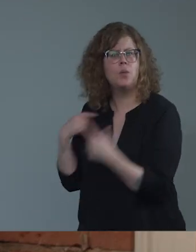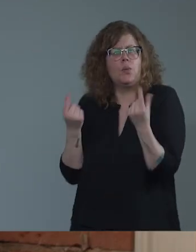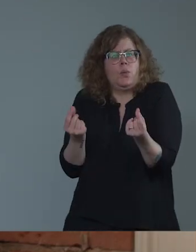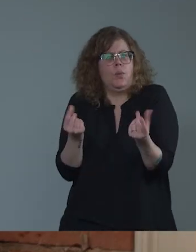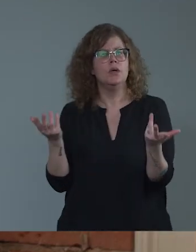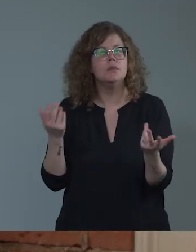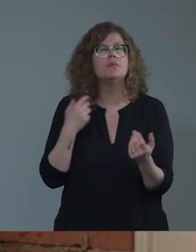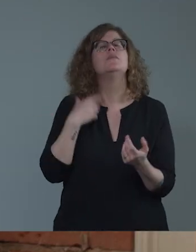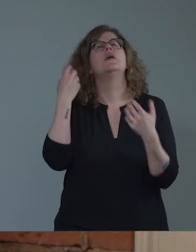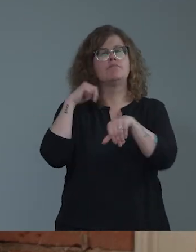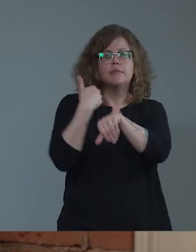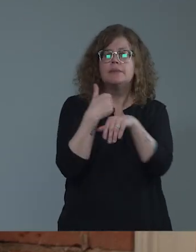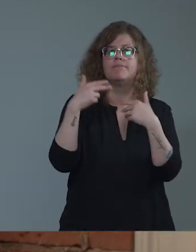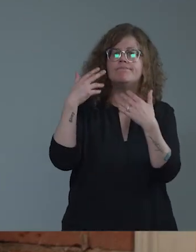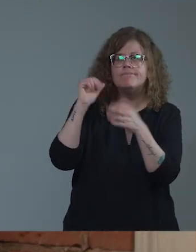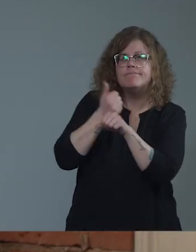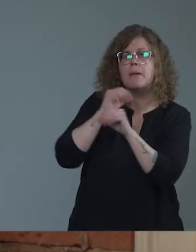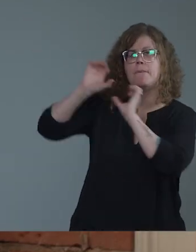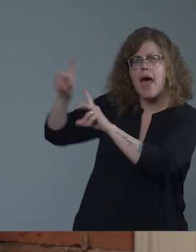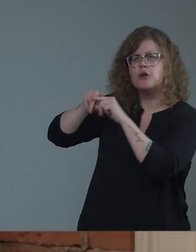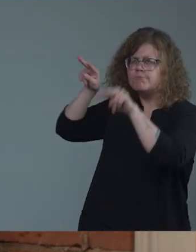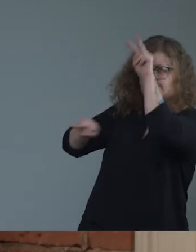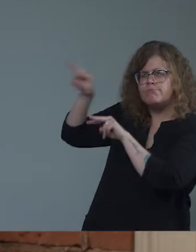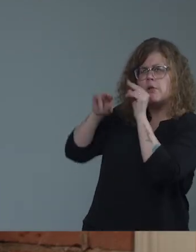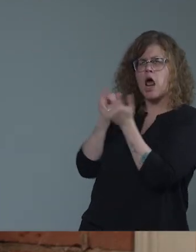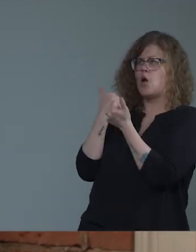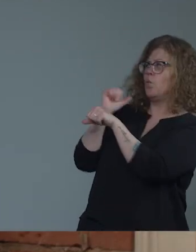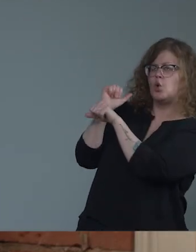this goal doesn't work anymore. The project has changed, the community has changed. We want